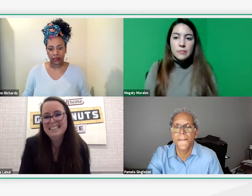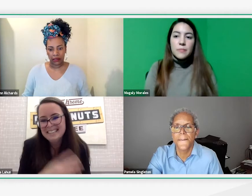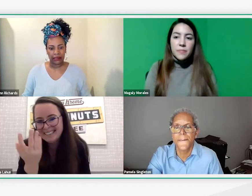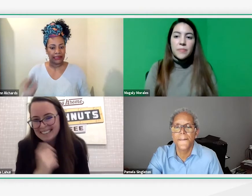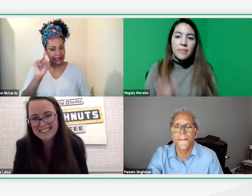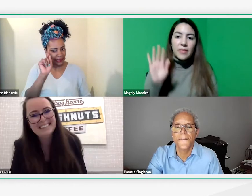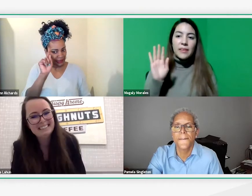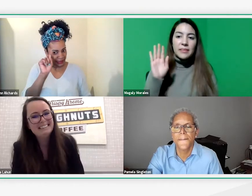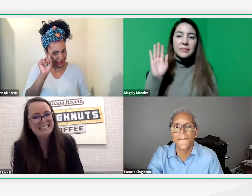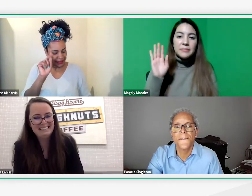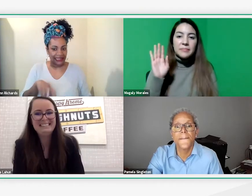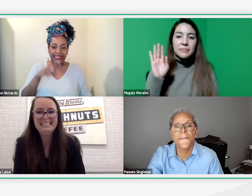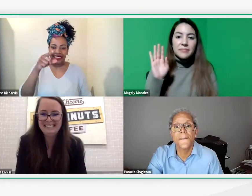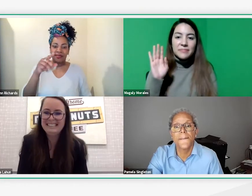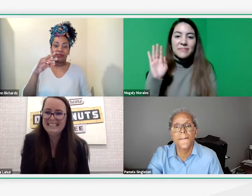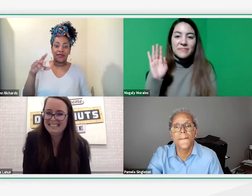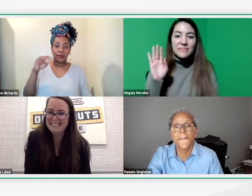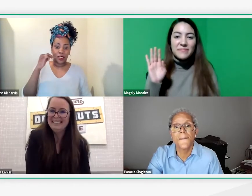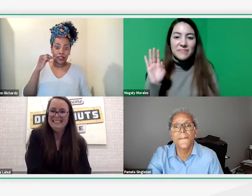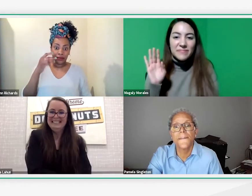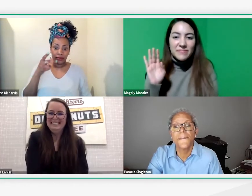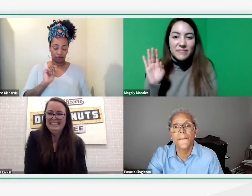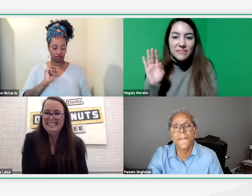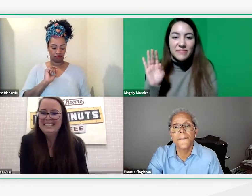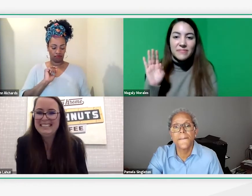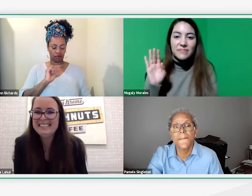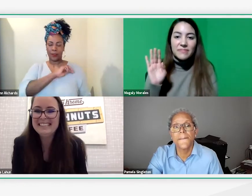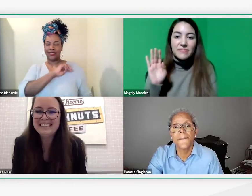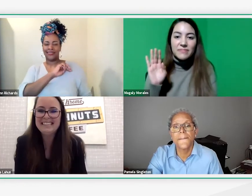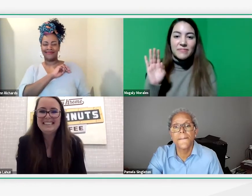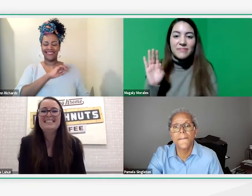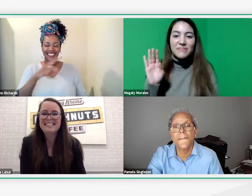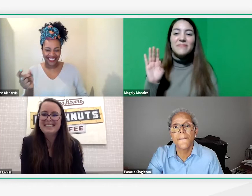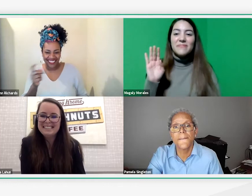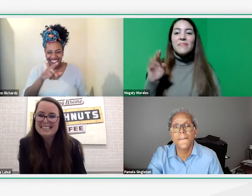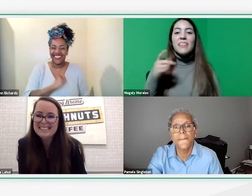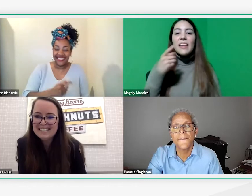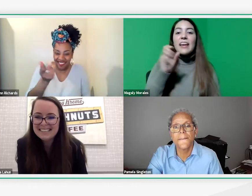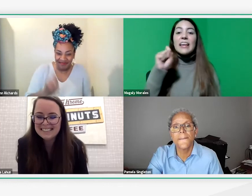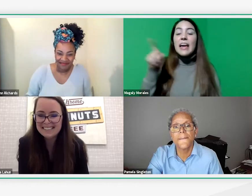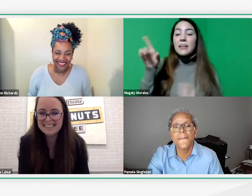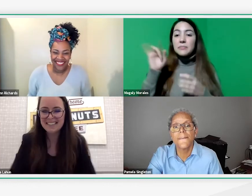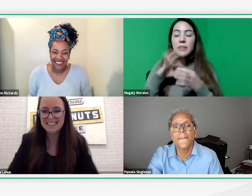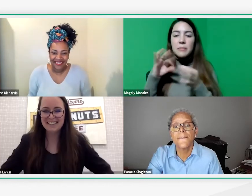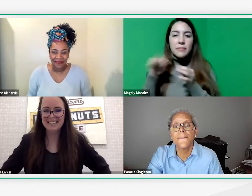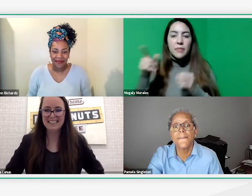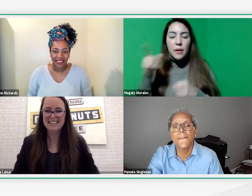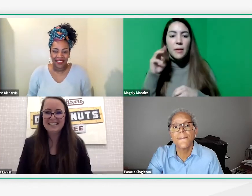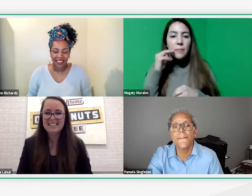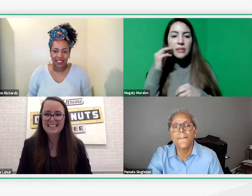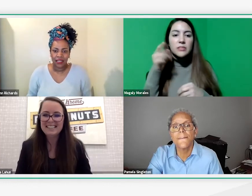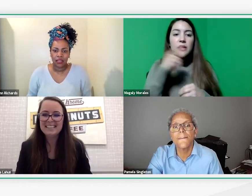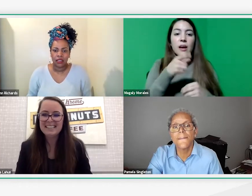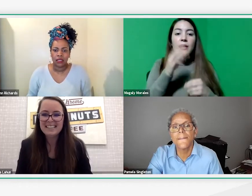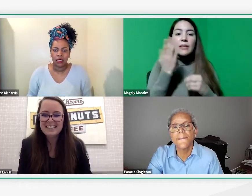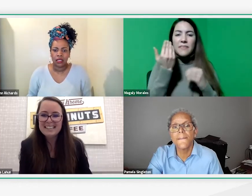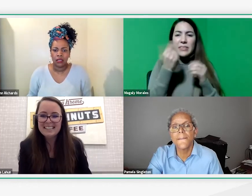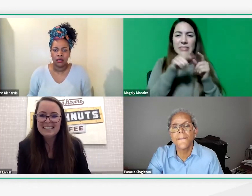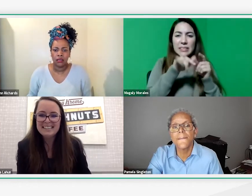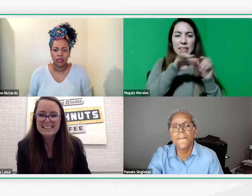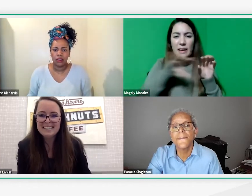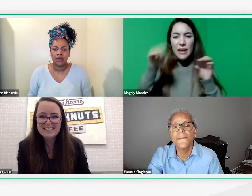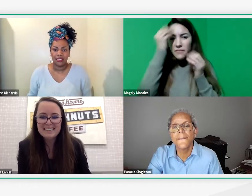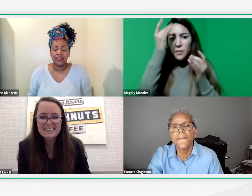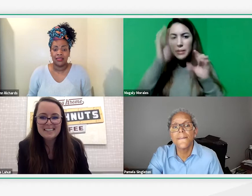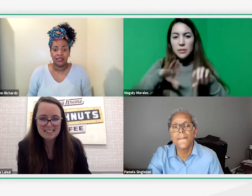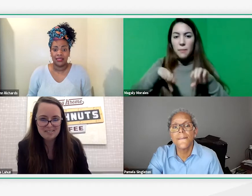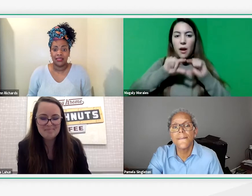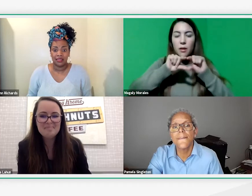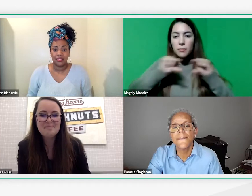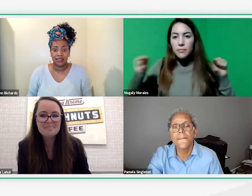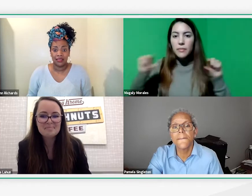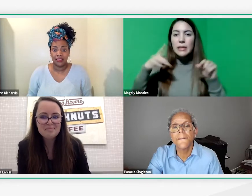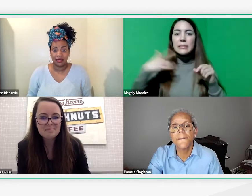your tax preparer is from. Watch for the state. >>MAGALY MORALES: Yes, as Masha said,